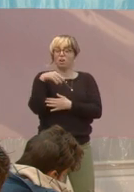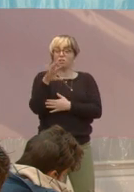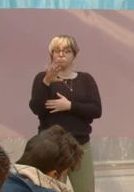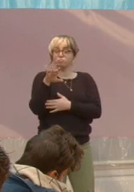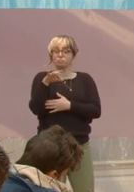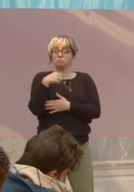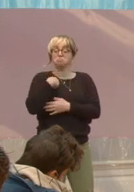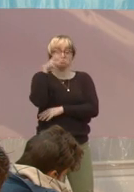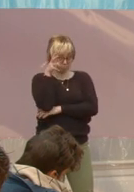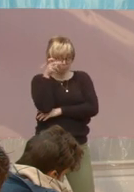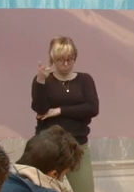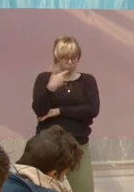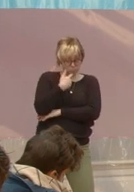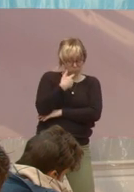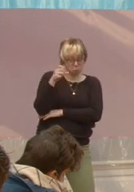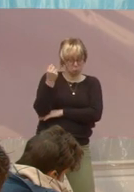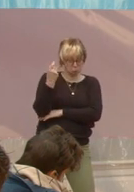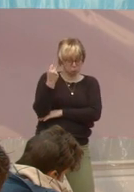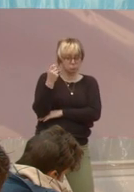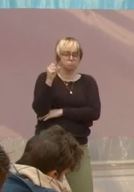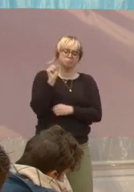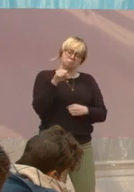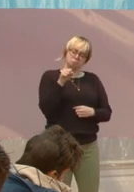I hear what you're saying. And I think yes, in some ways, I think